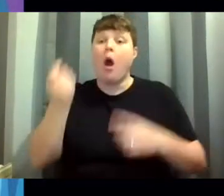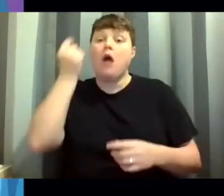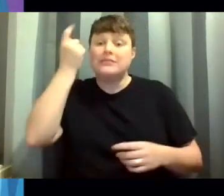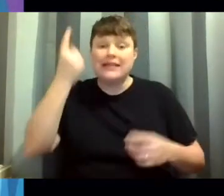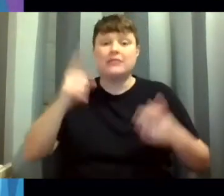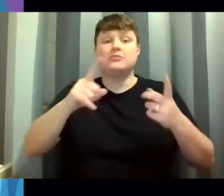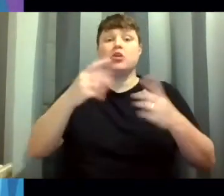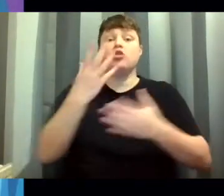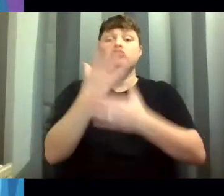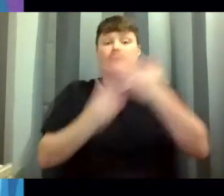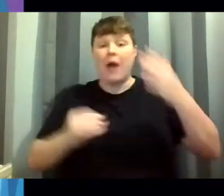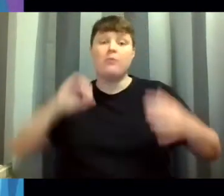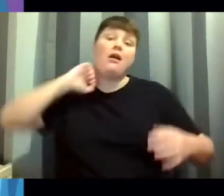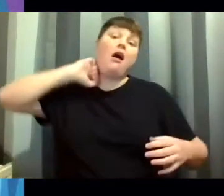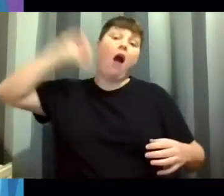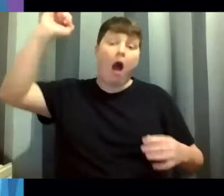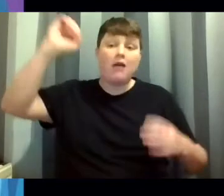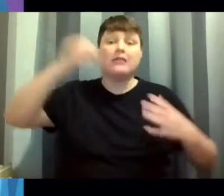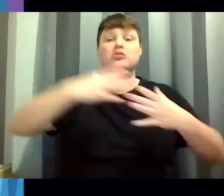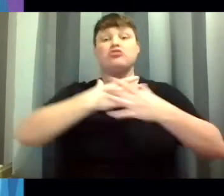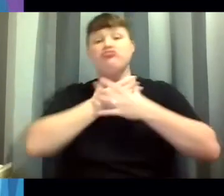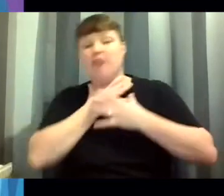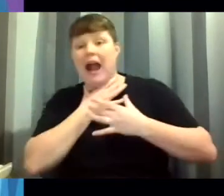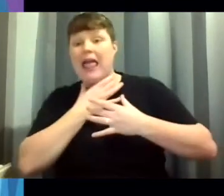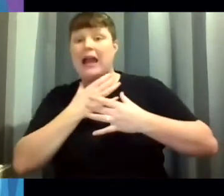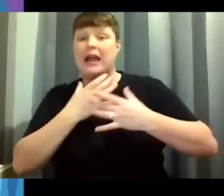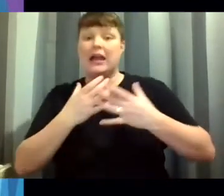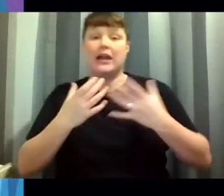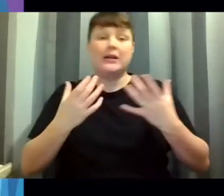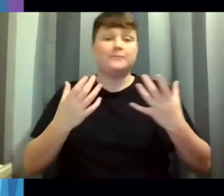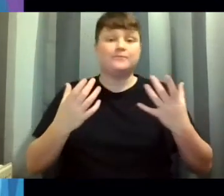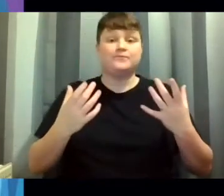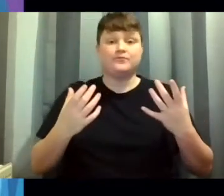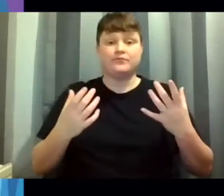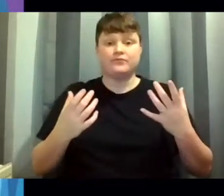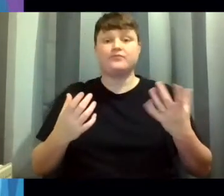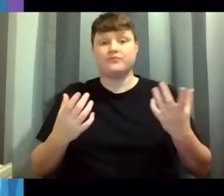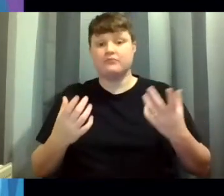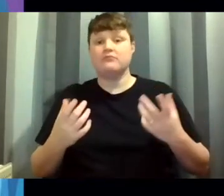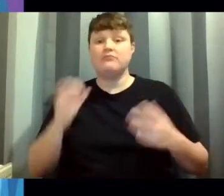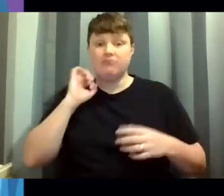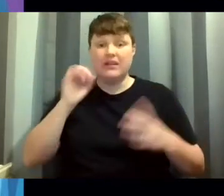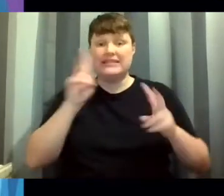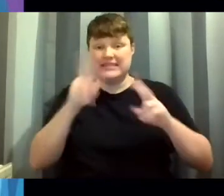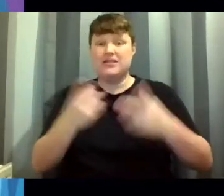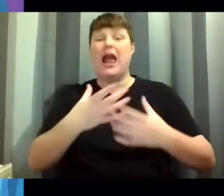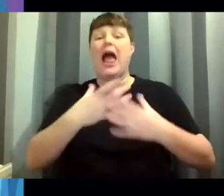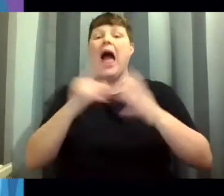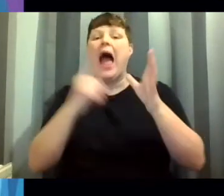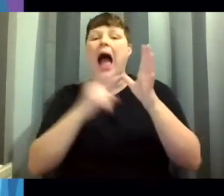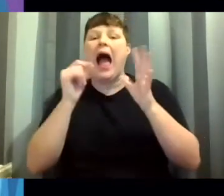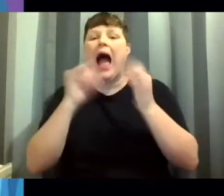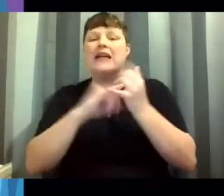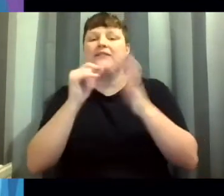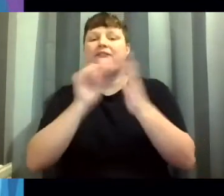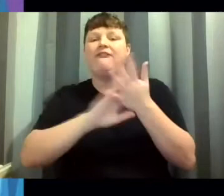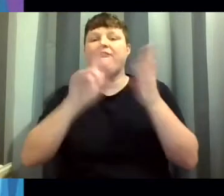and they were able to identify causes of death such as drowning, hanging, and strangulation etc.